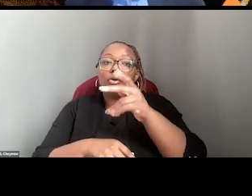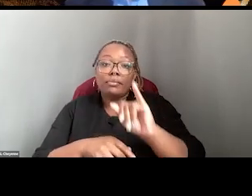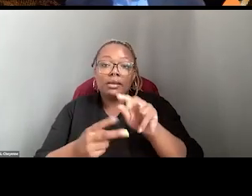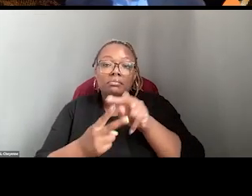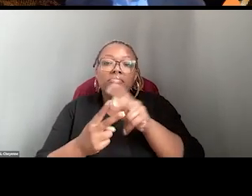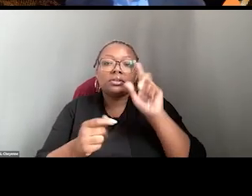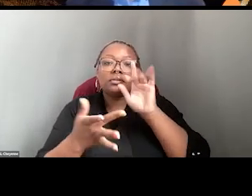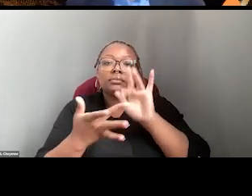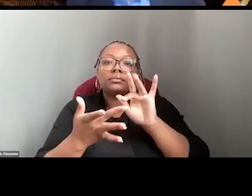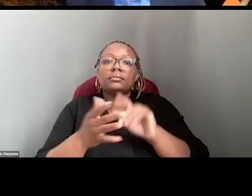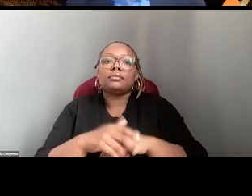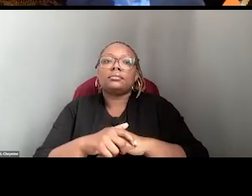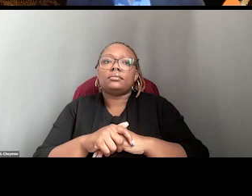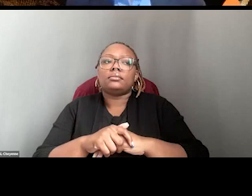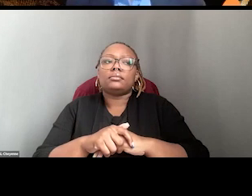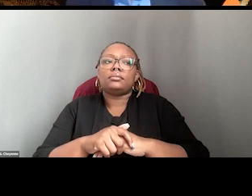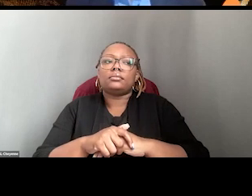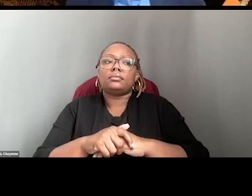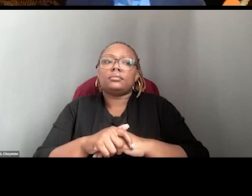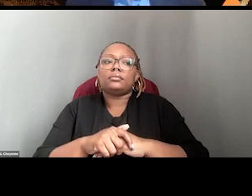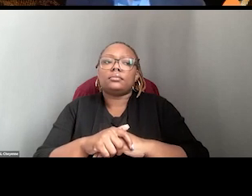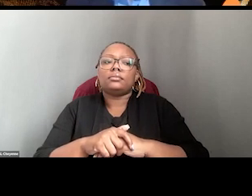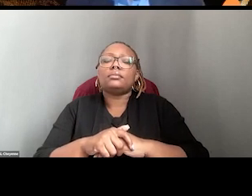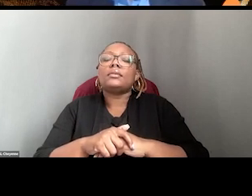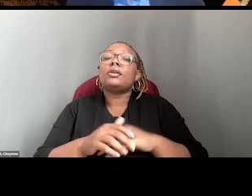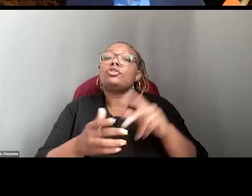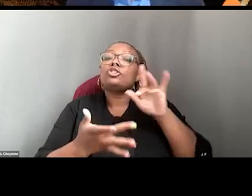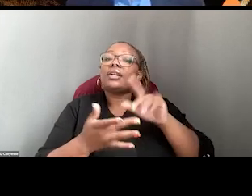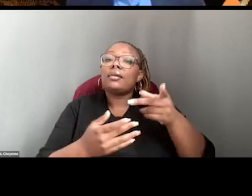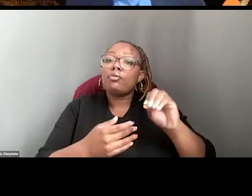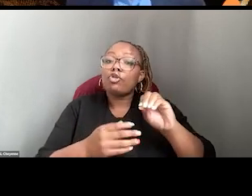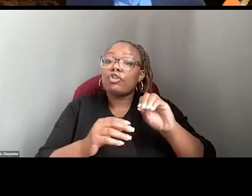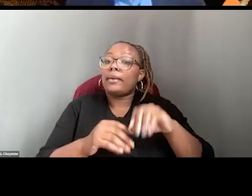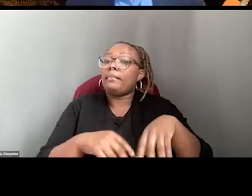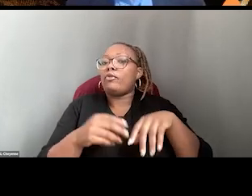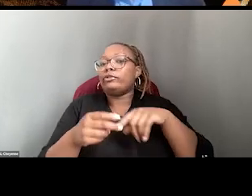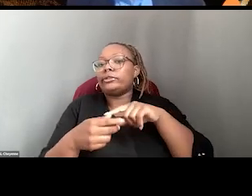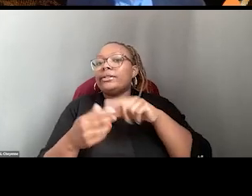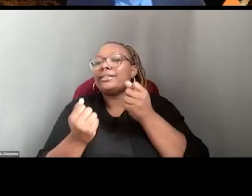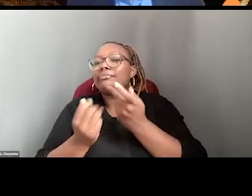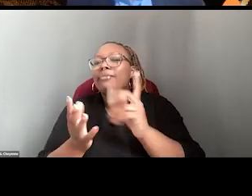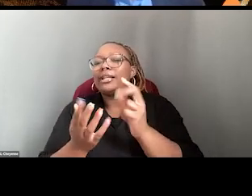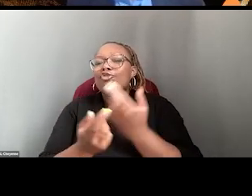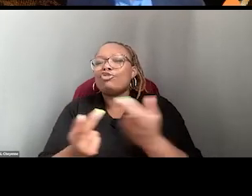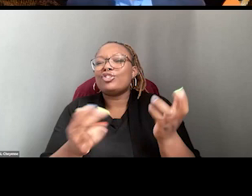You should reach out to the program officer. There are lots of resources out there. Please don't hesitate to contact us.